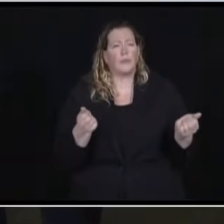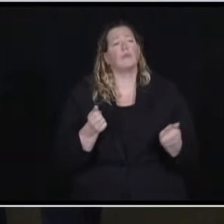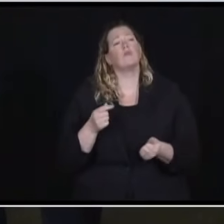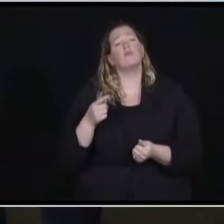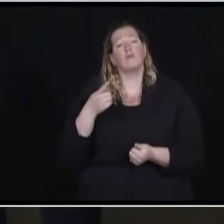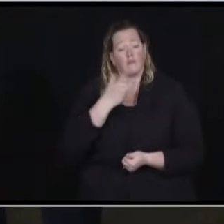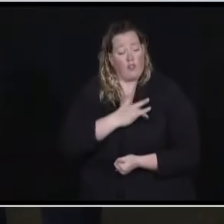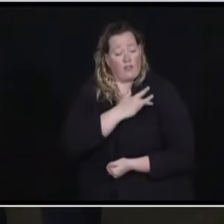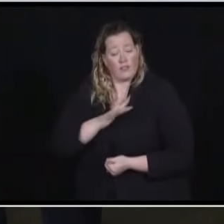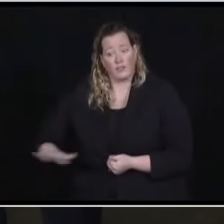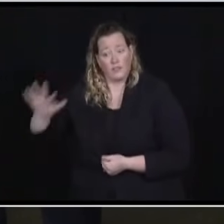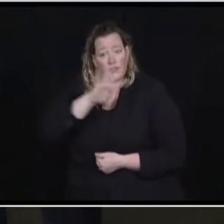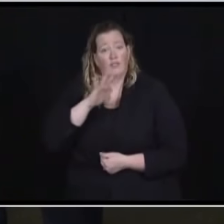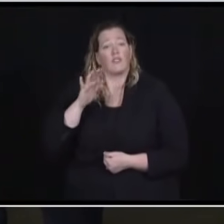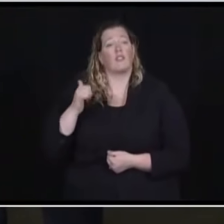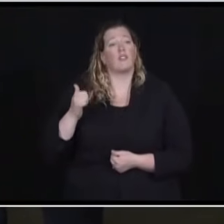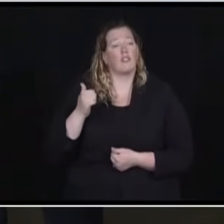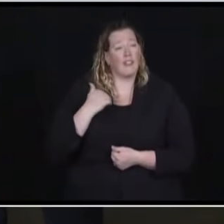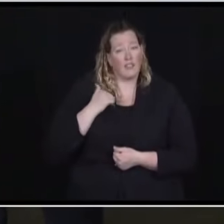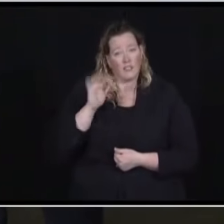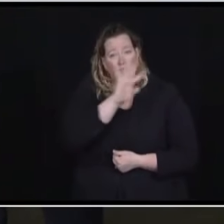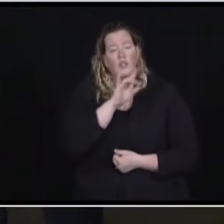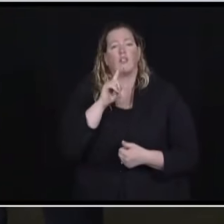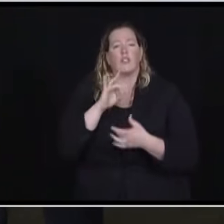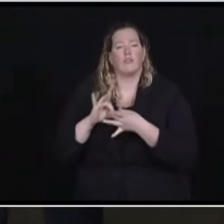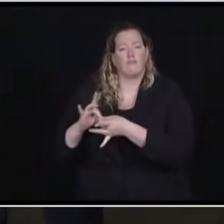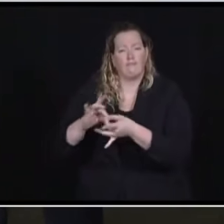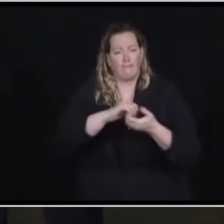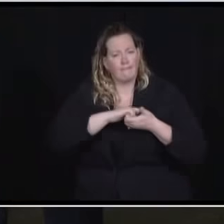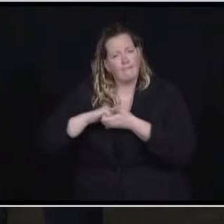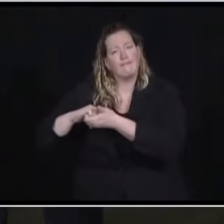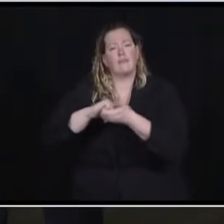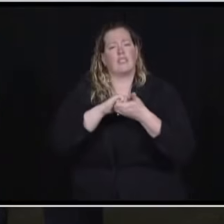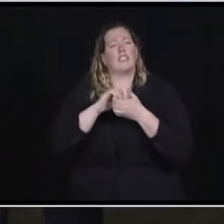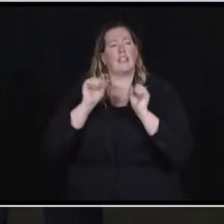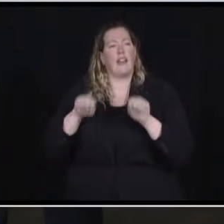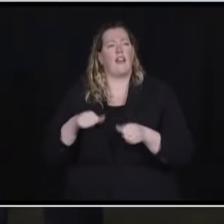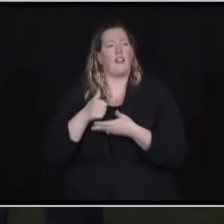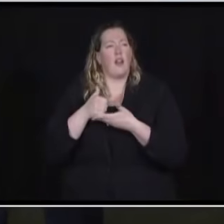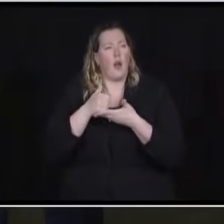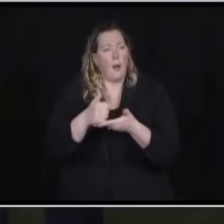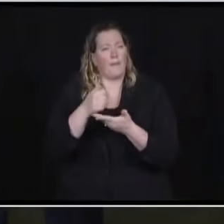This is a critical stage in our fight against COVID-19 that will require us to work